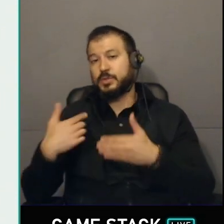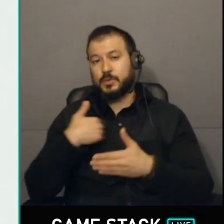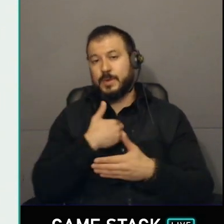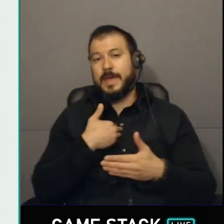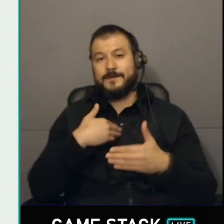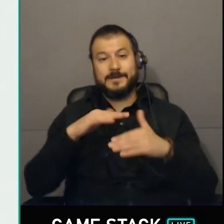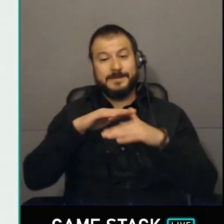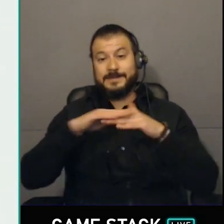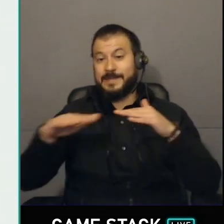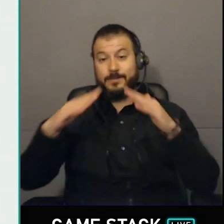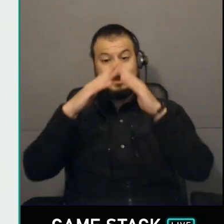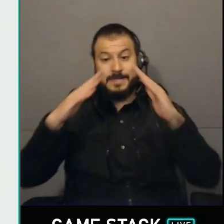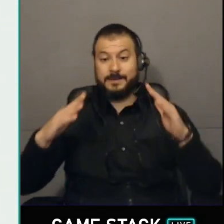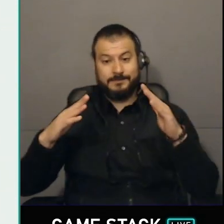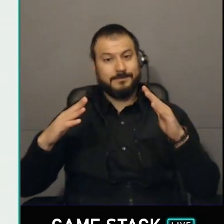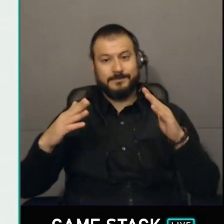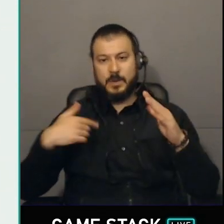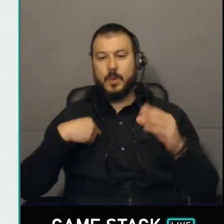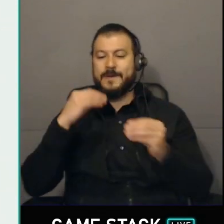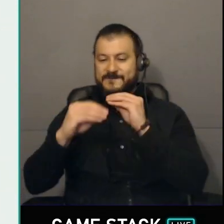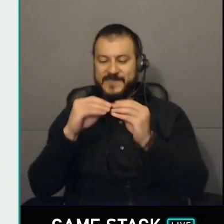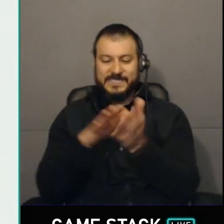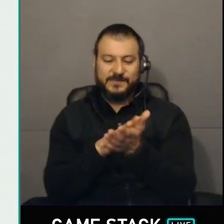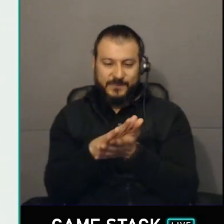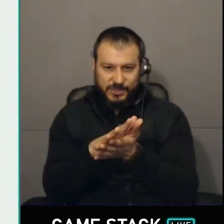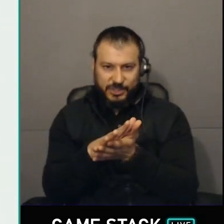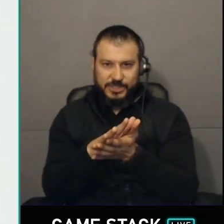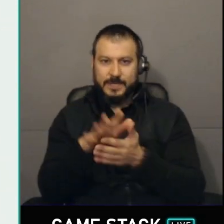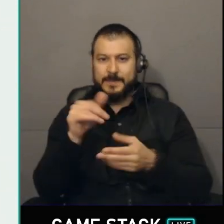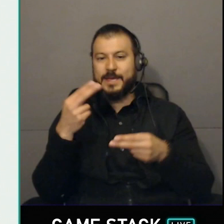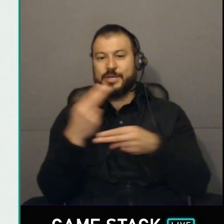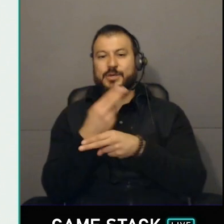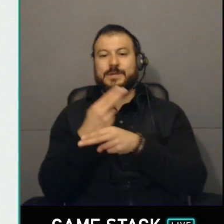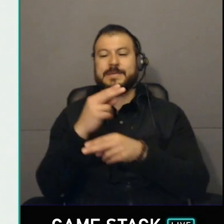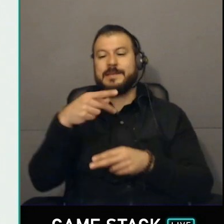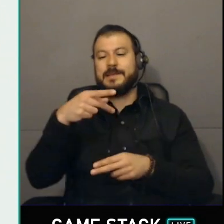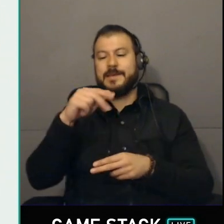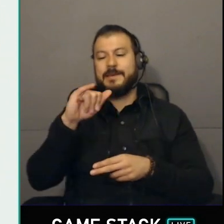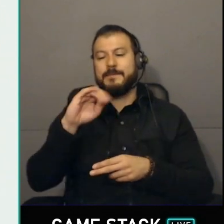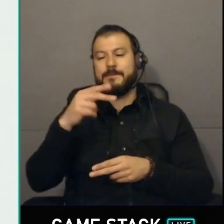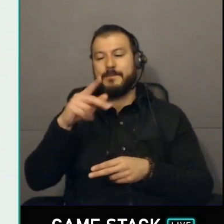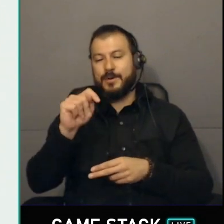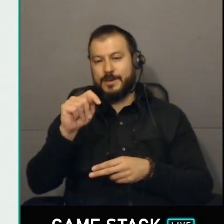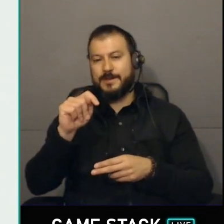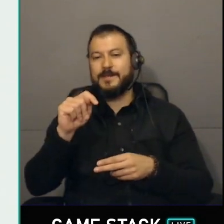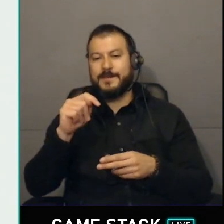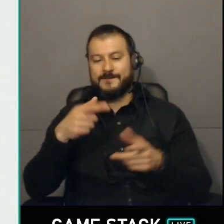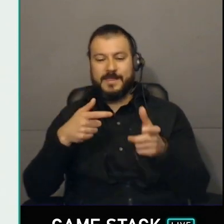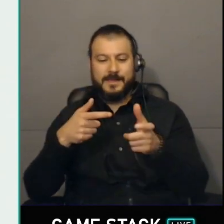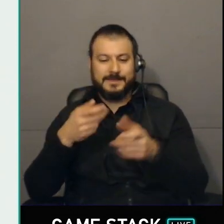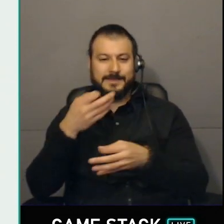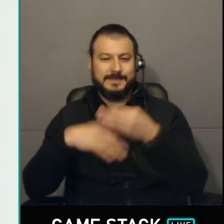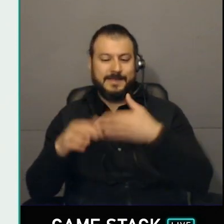We fixed friction by using that input velocity rather than the intermediate velocity in certain scenarios,